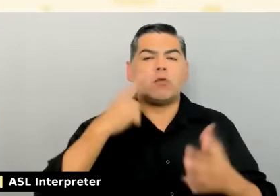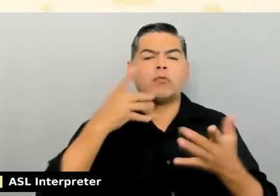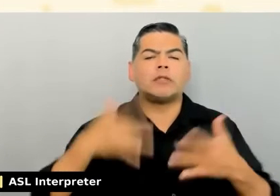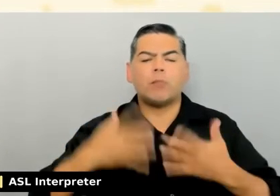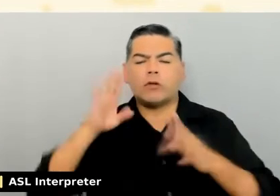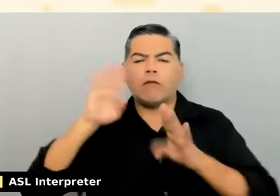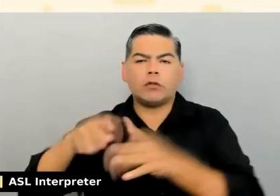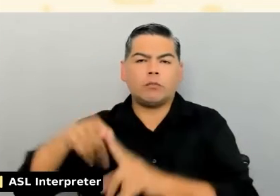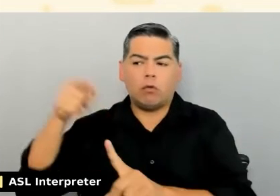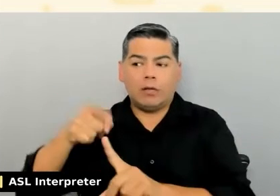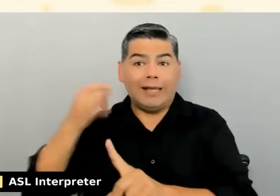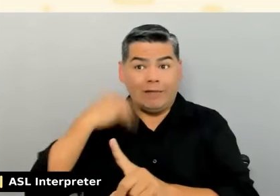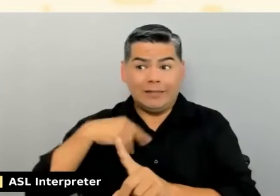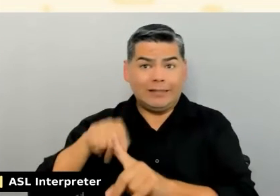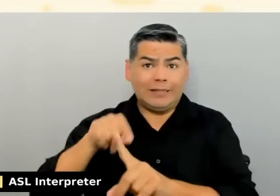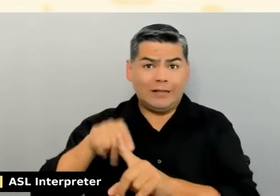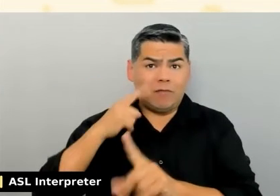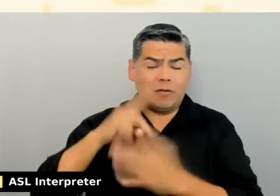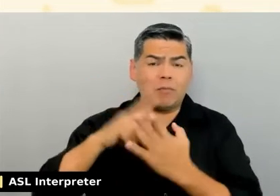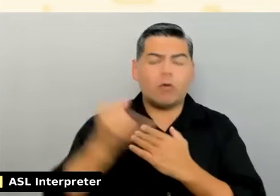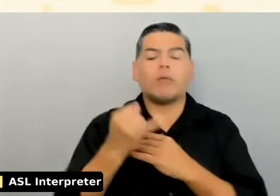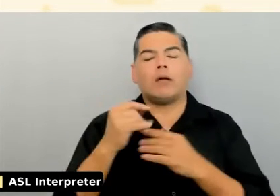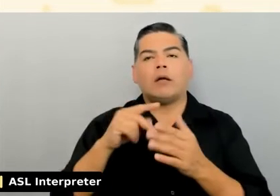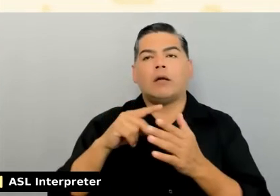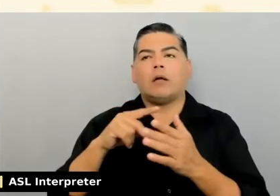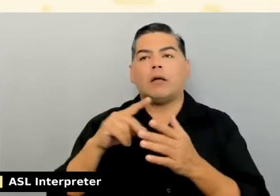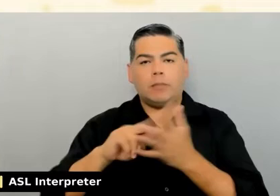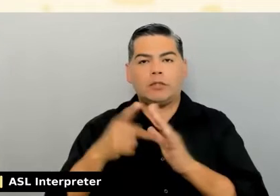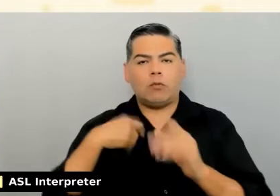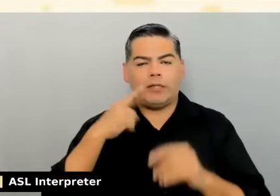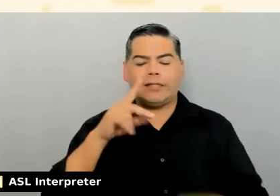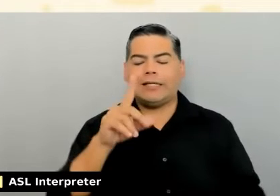If it is not, it's time to debug our code and make sure